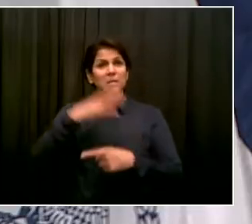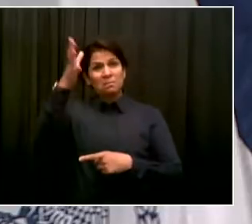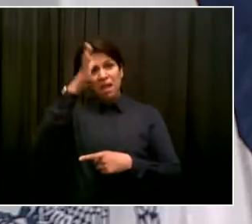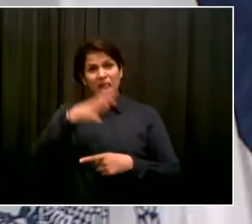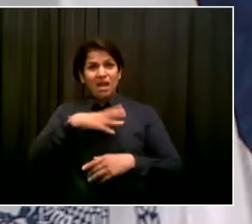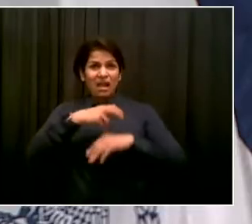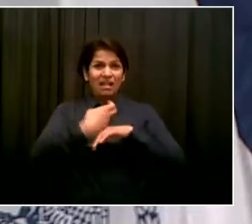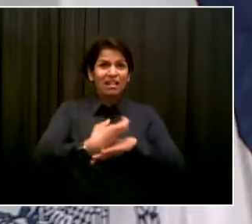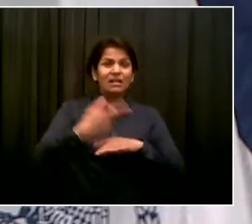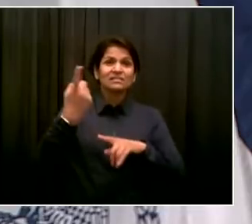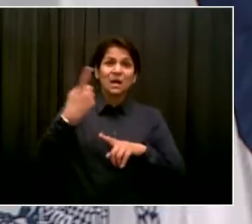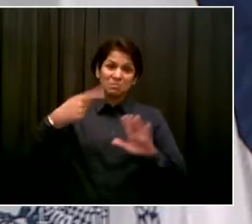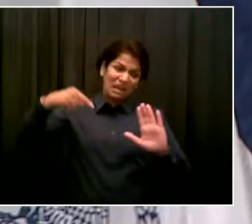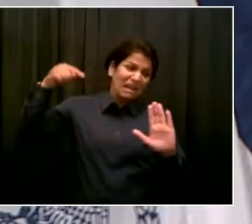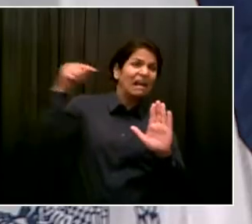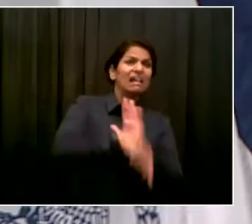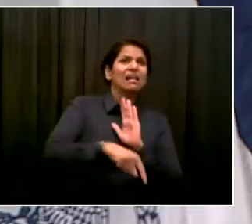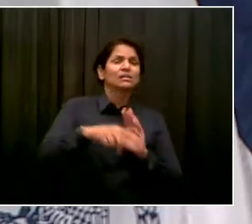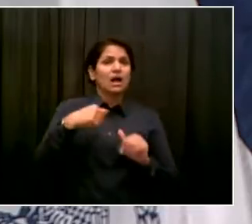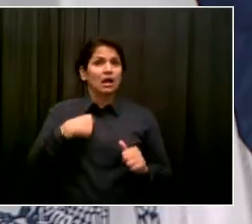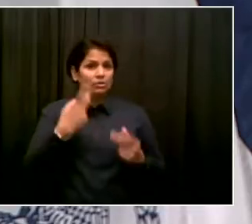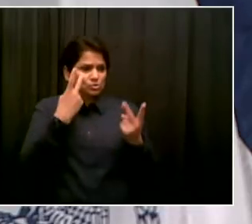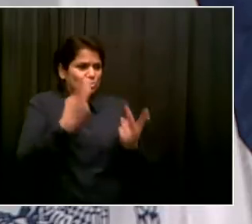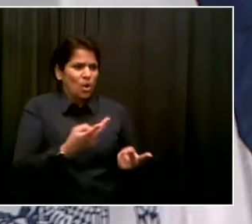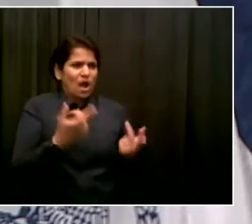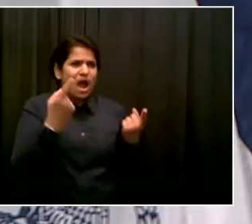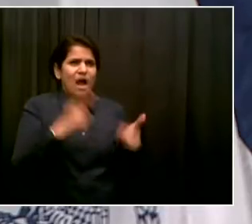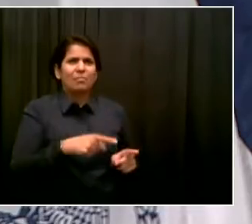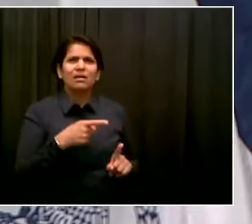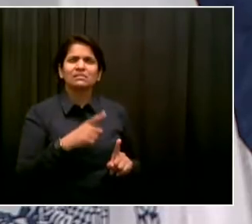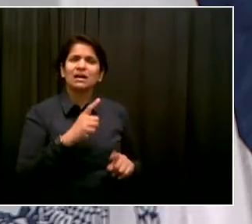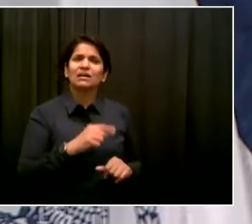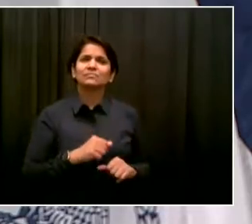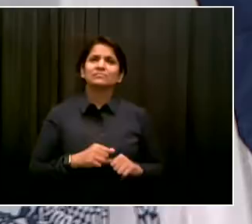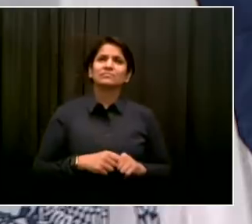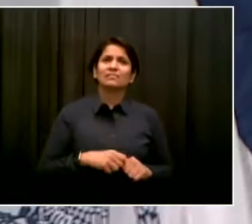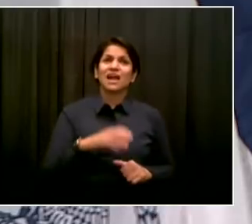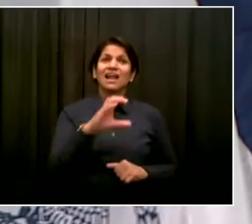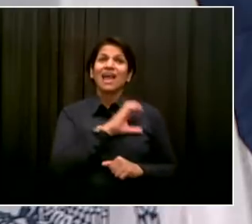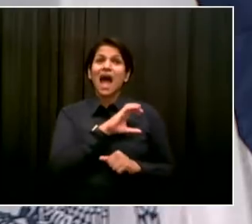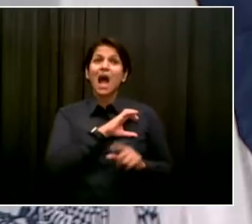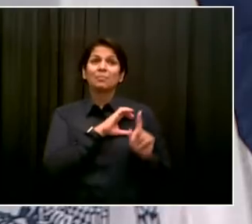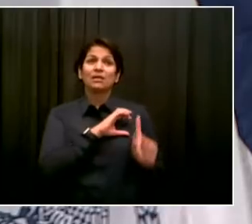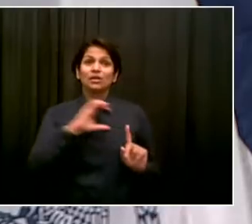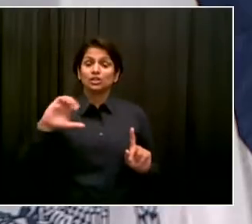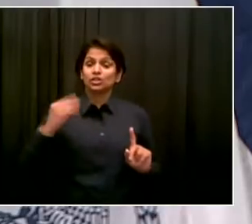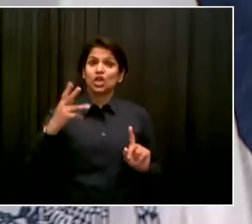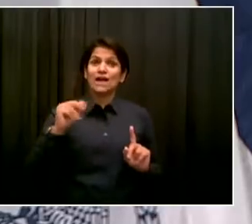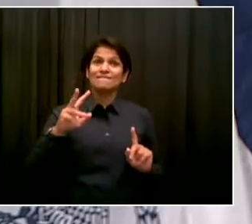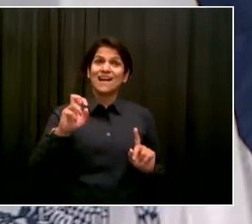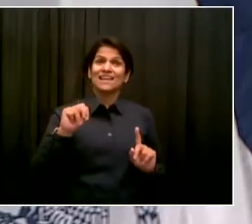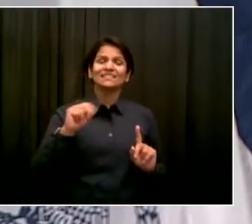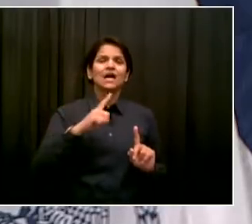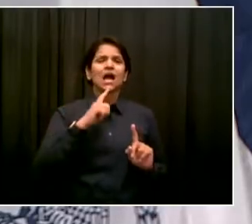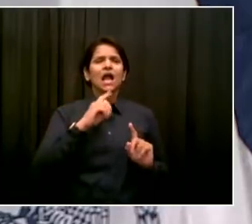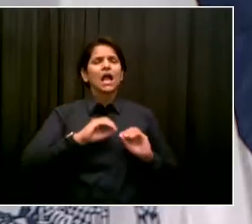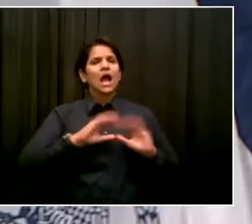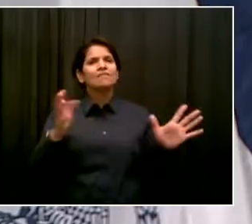IMAGES WE SAW OF A MAN BENGI